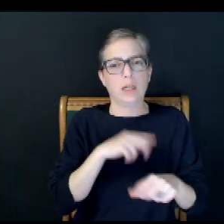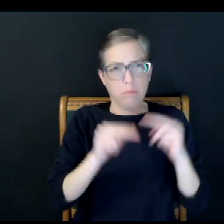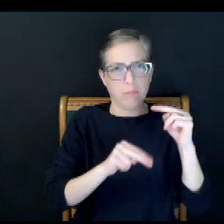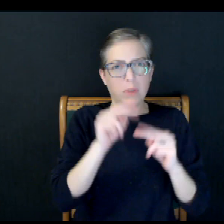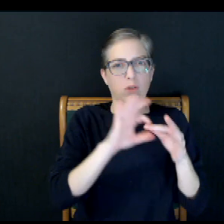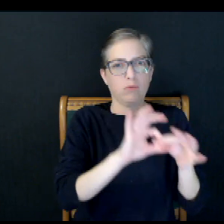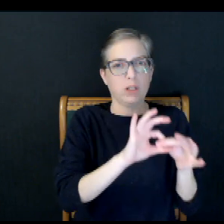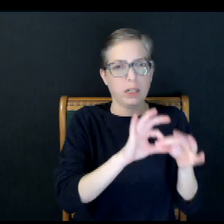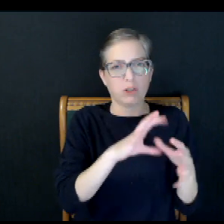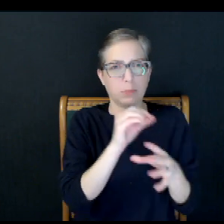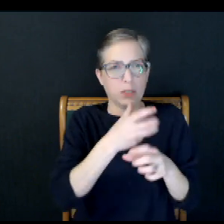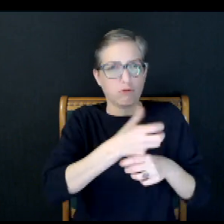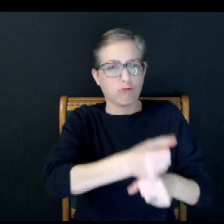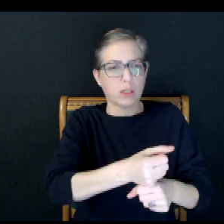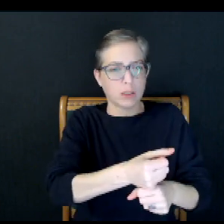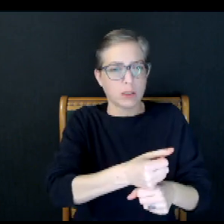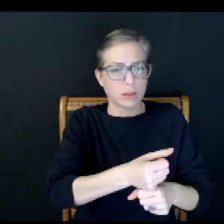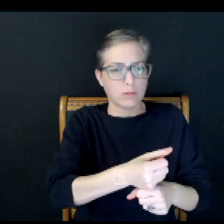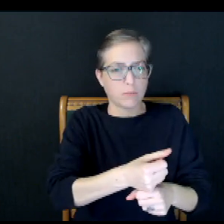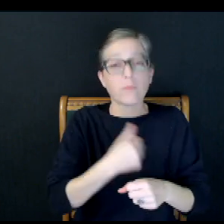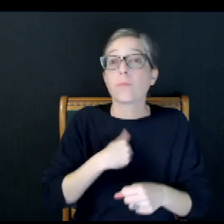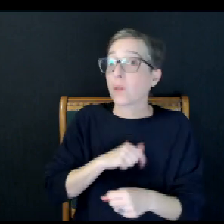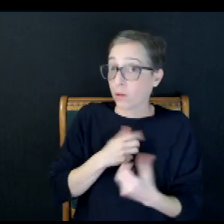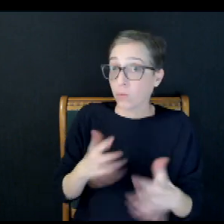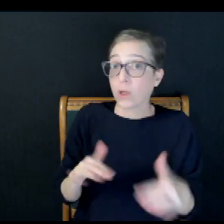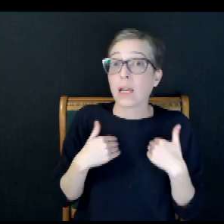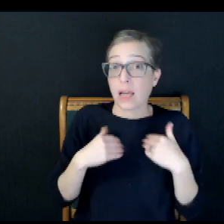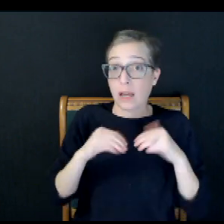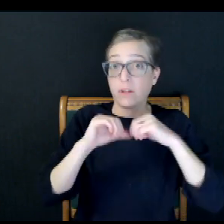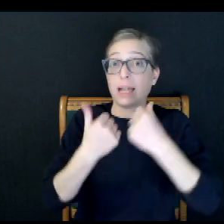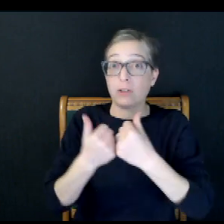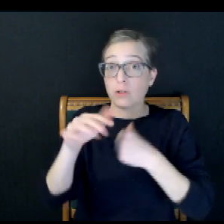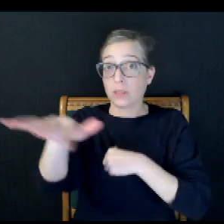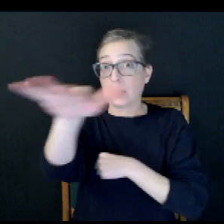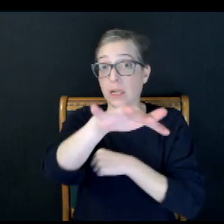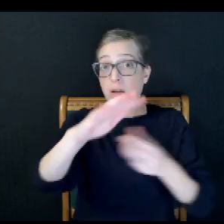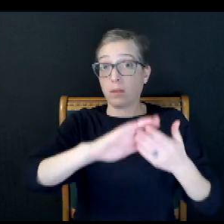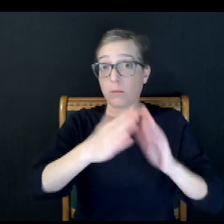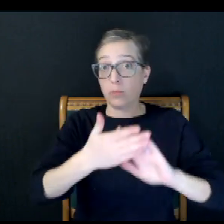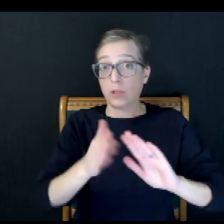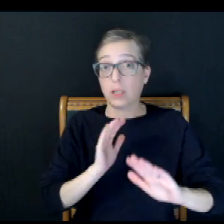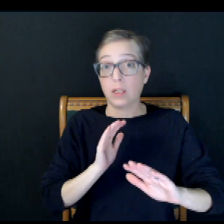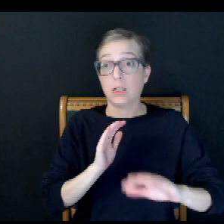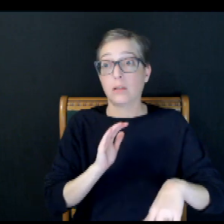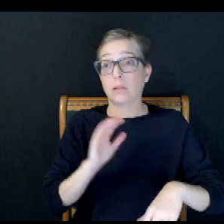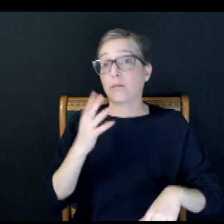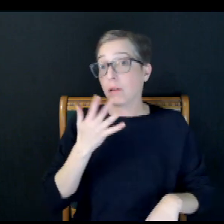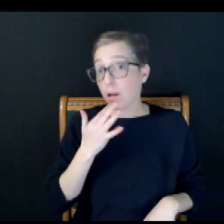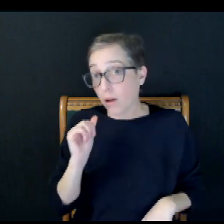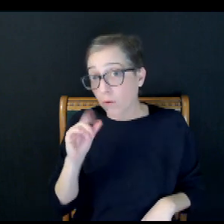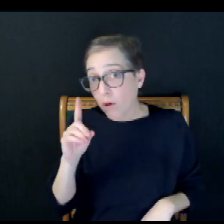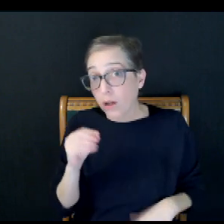We have agencies that are out in the community, Our case management agencies. Colorado has regional accountable entities.